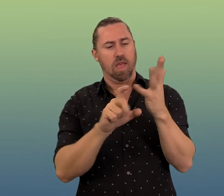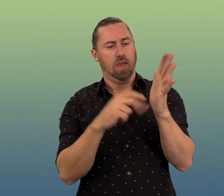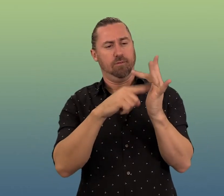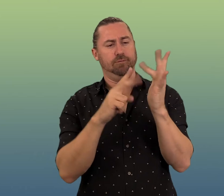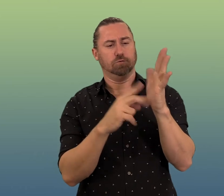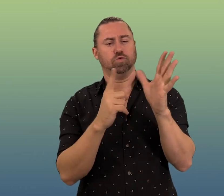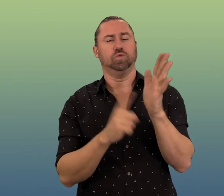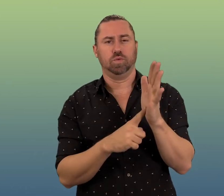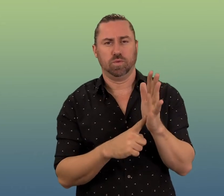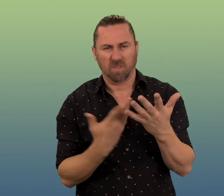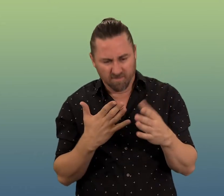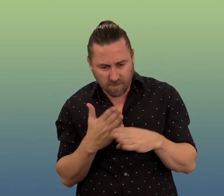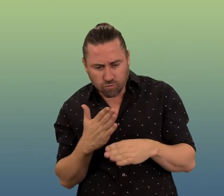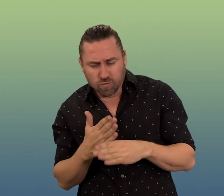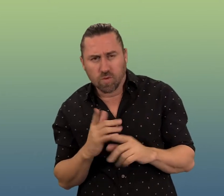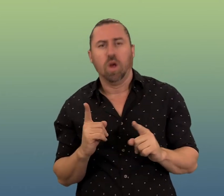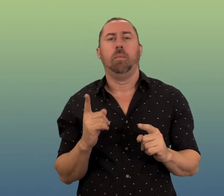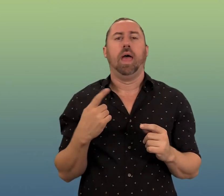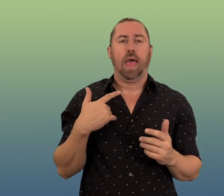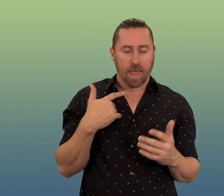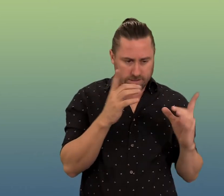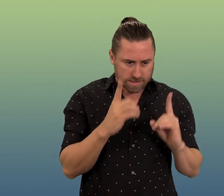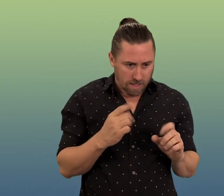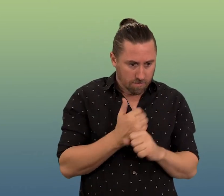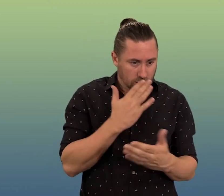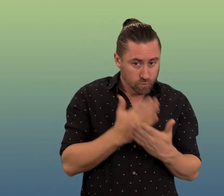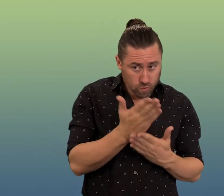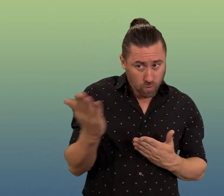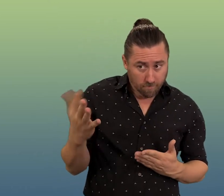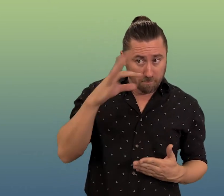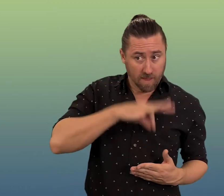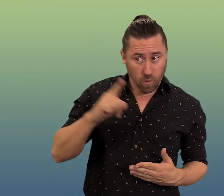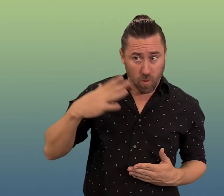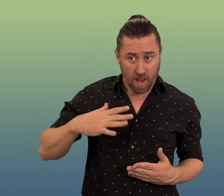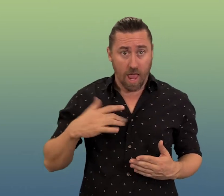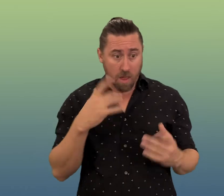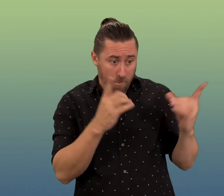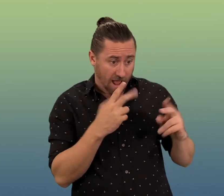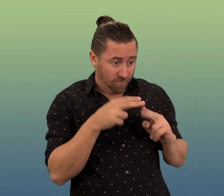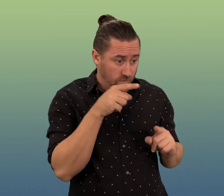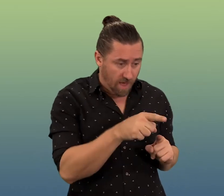Functional. Designed to meet the needs of the end user and achieves its intended purpose.